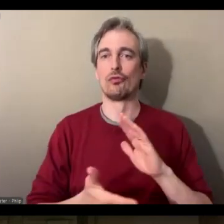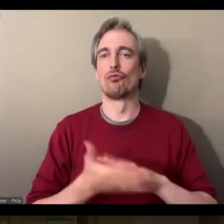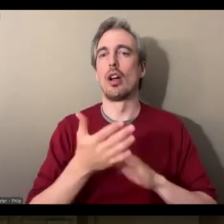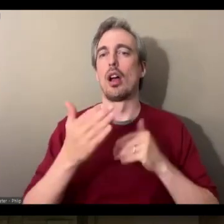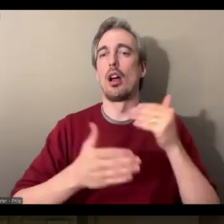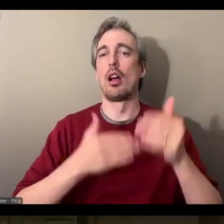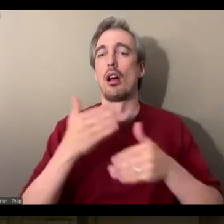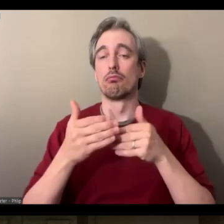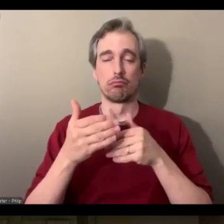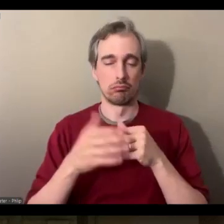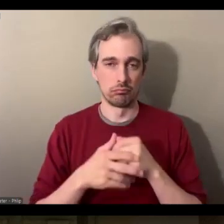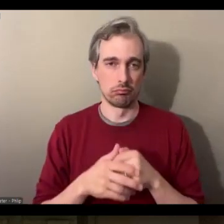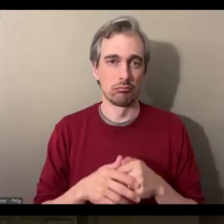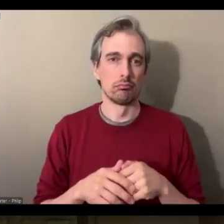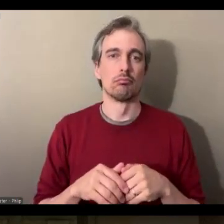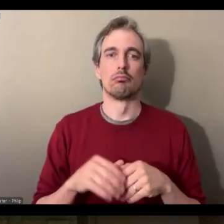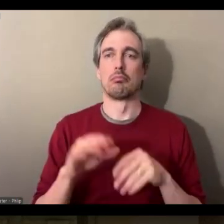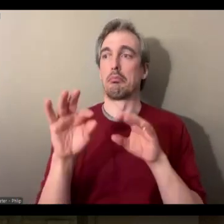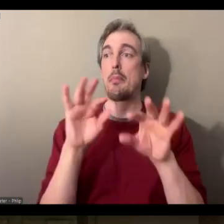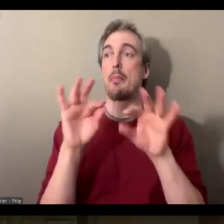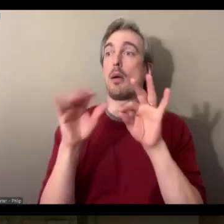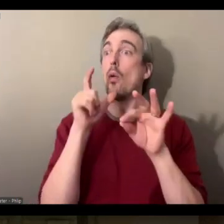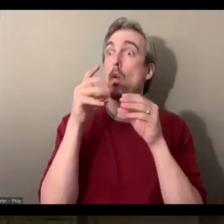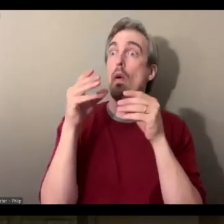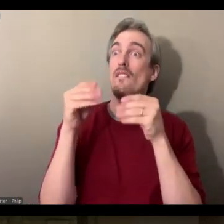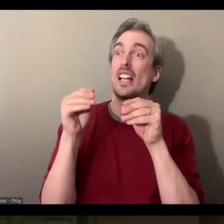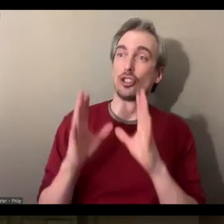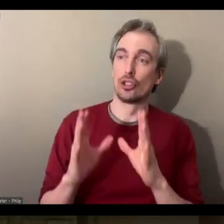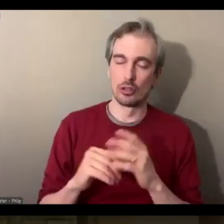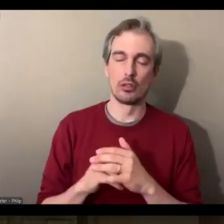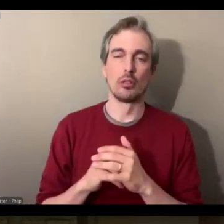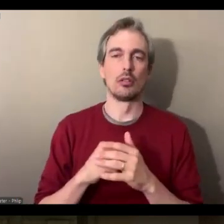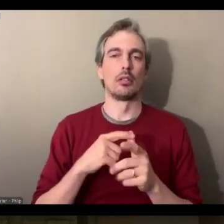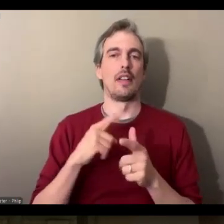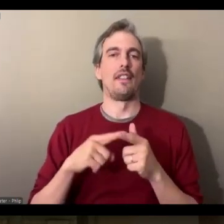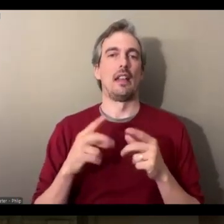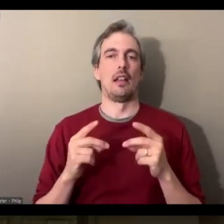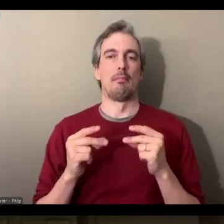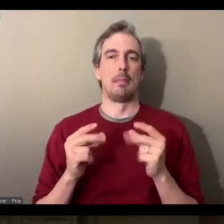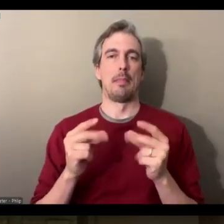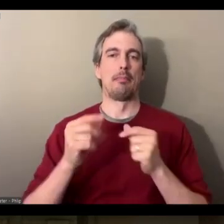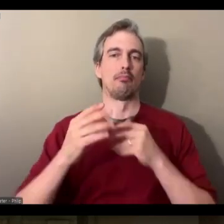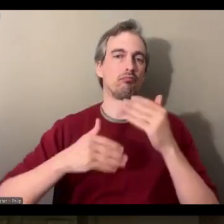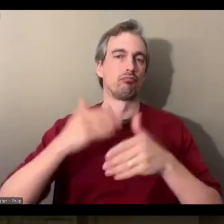hit that sell a ticket April 1st requirement. Which... I'll get back to in a second. You know.